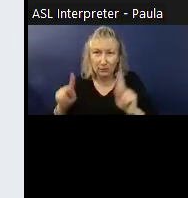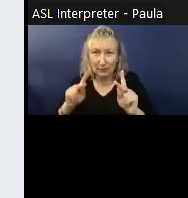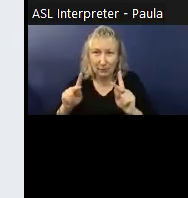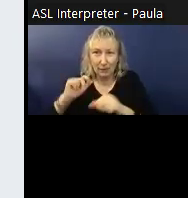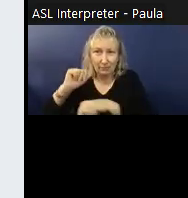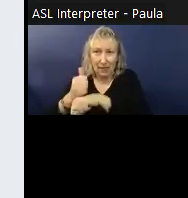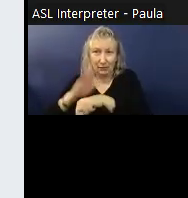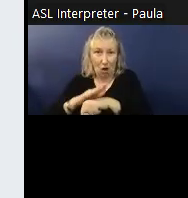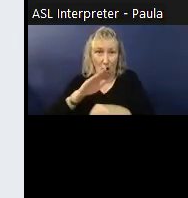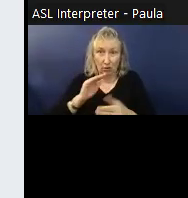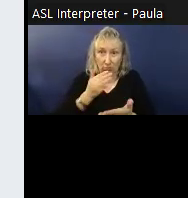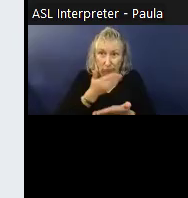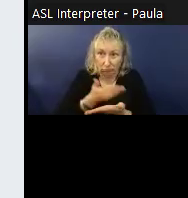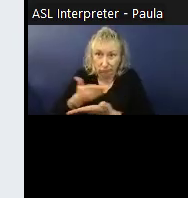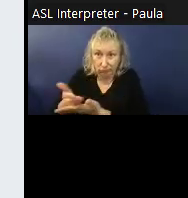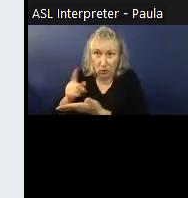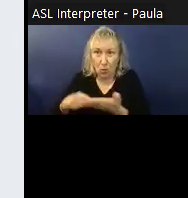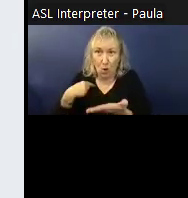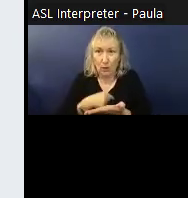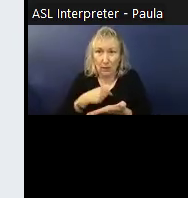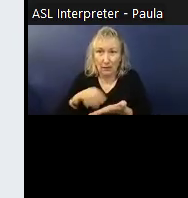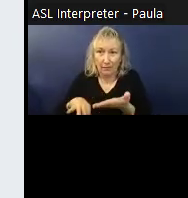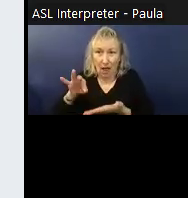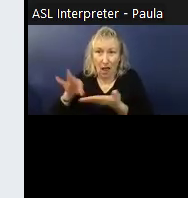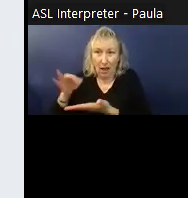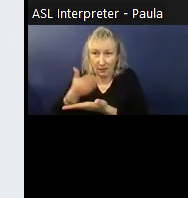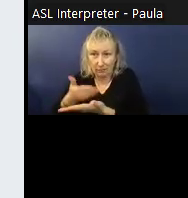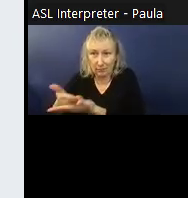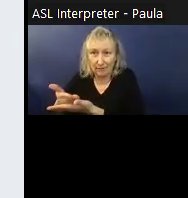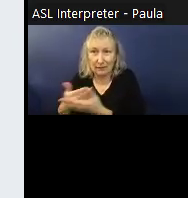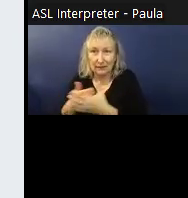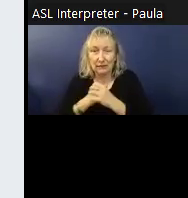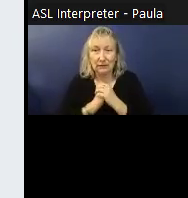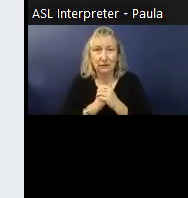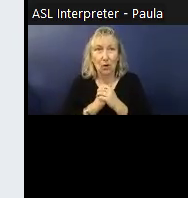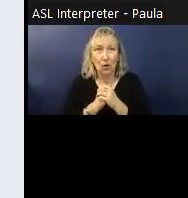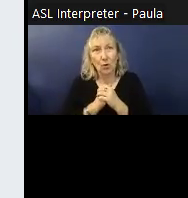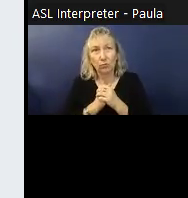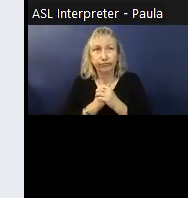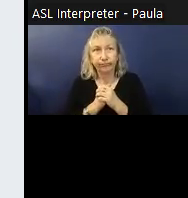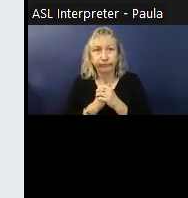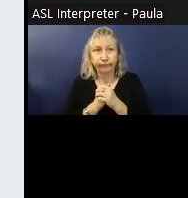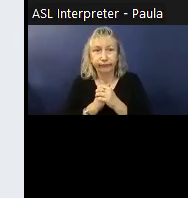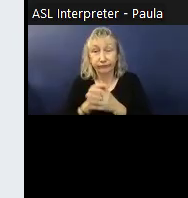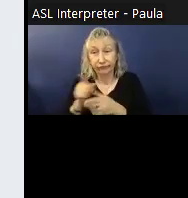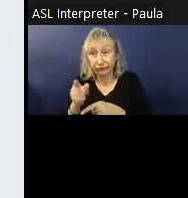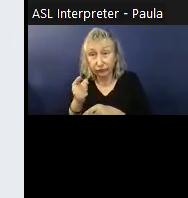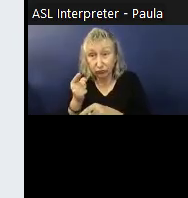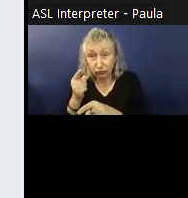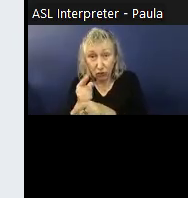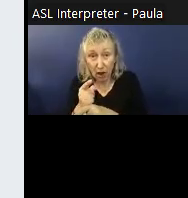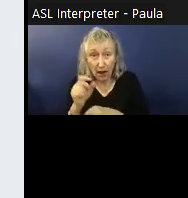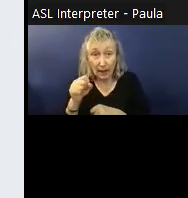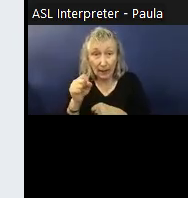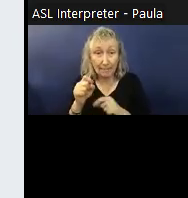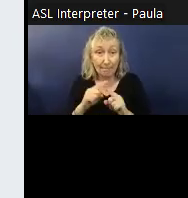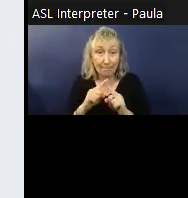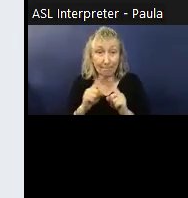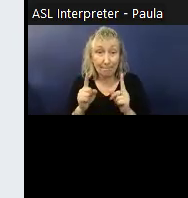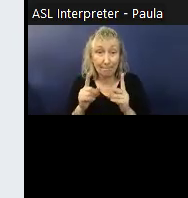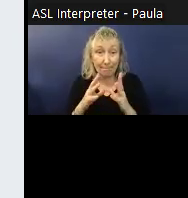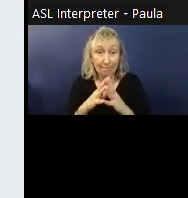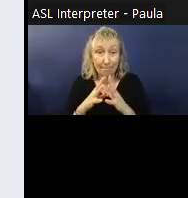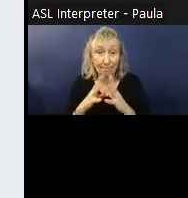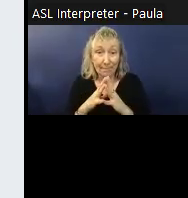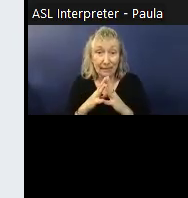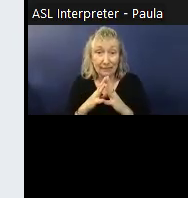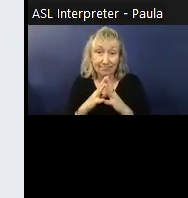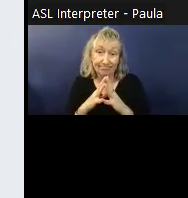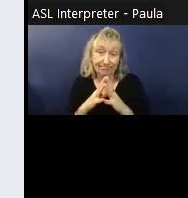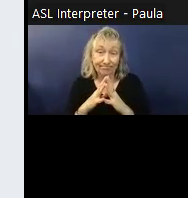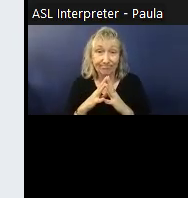So you are correct, SOQ really has the authority to assess